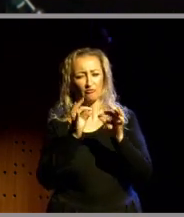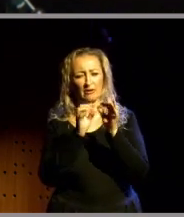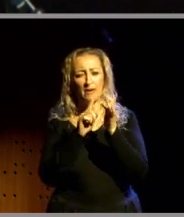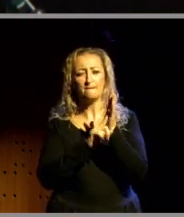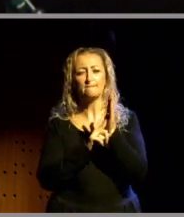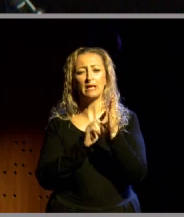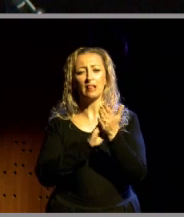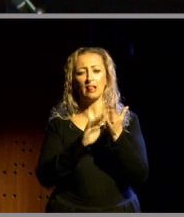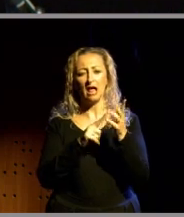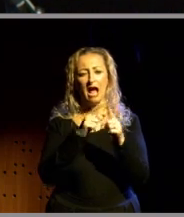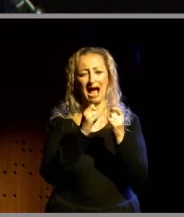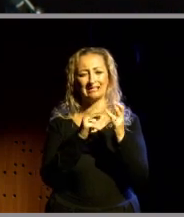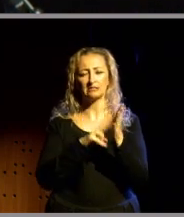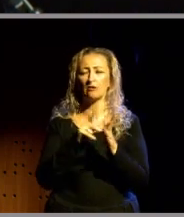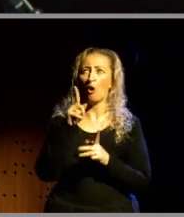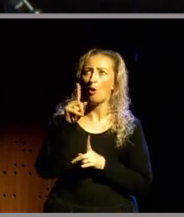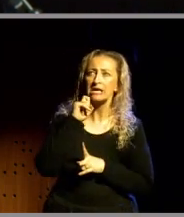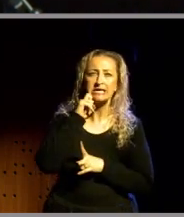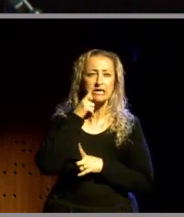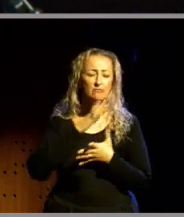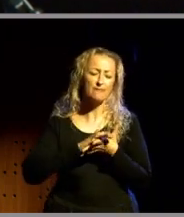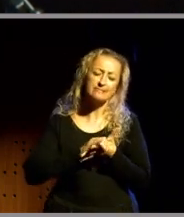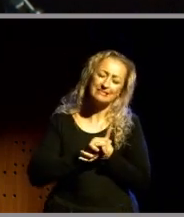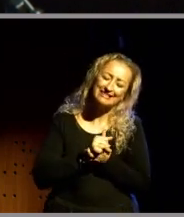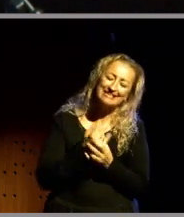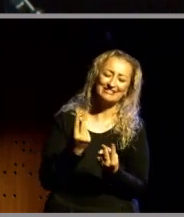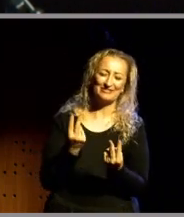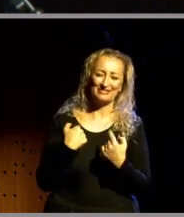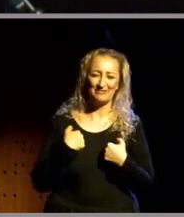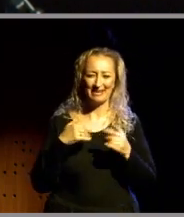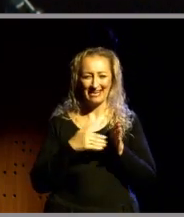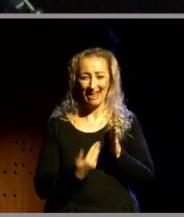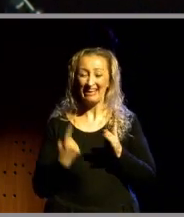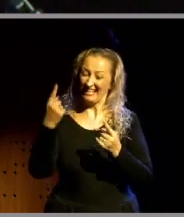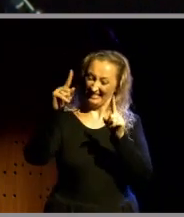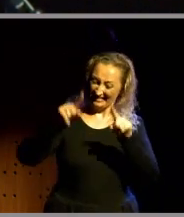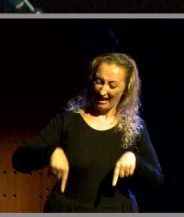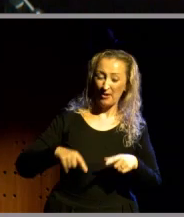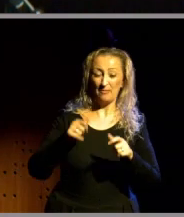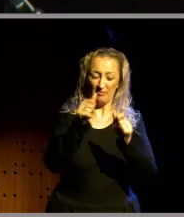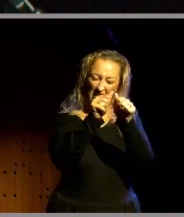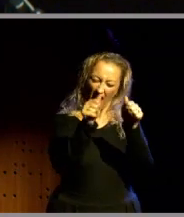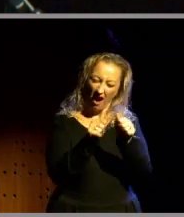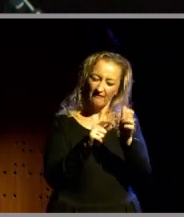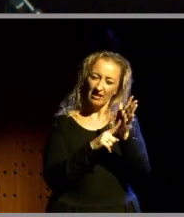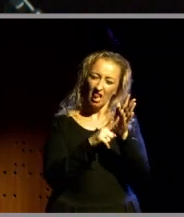be so pleased to see me now. He was the one who started me on carving liner. I would like to give a special